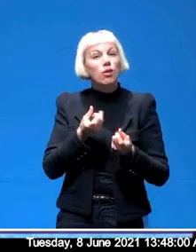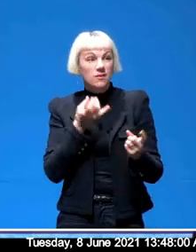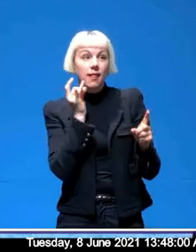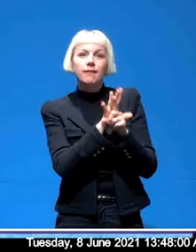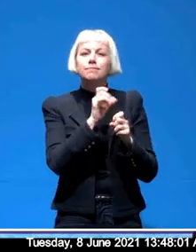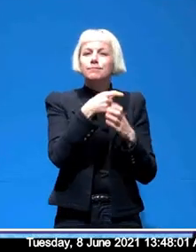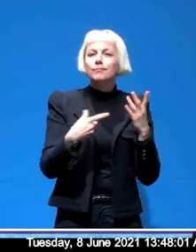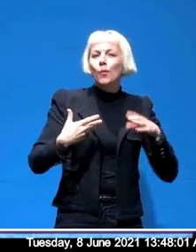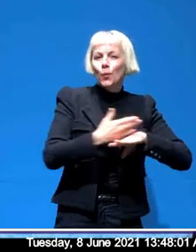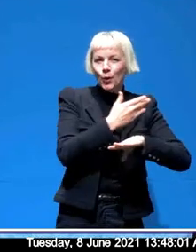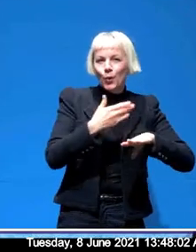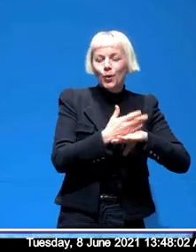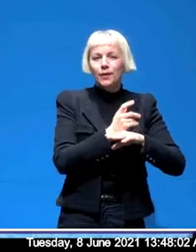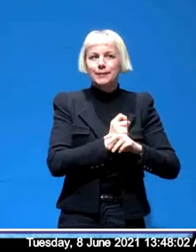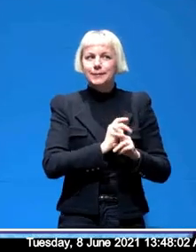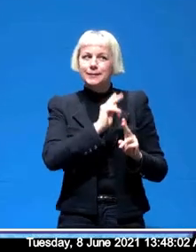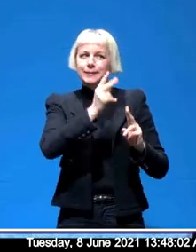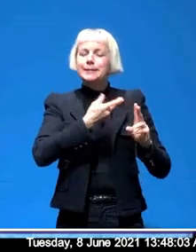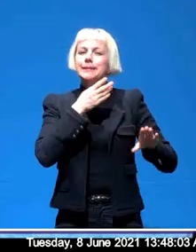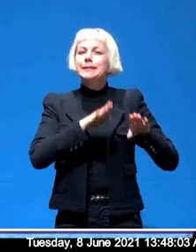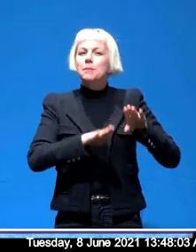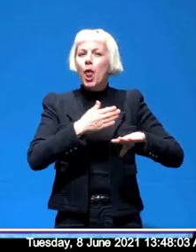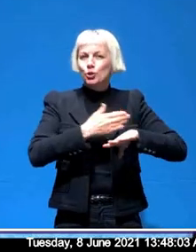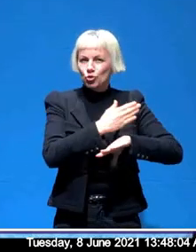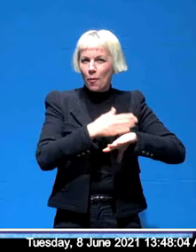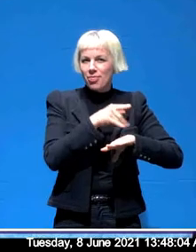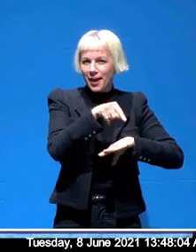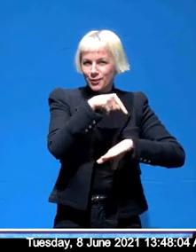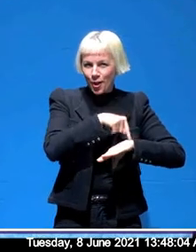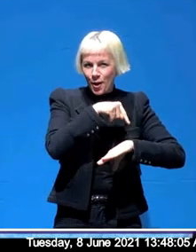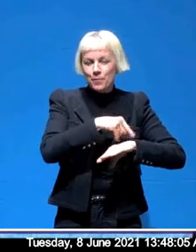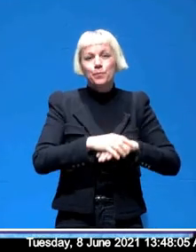We were both the same classification at that time, her working in CARA as an